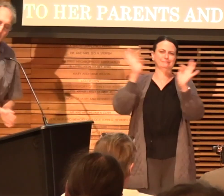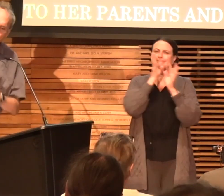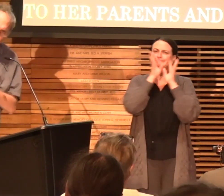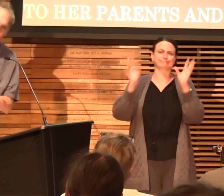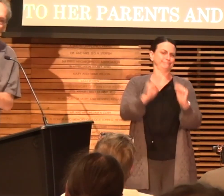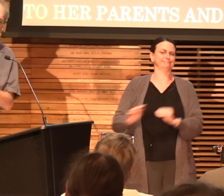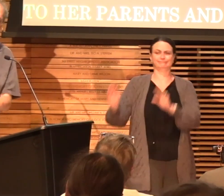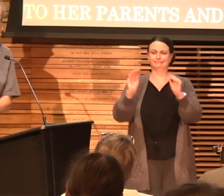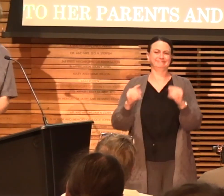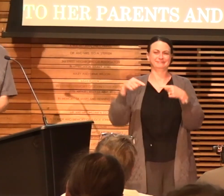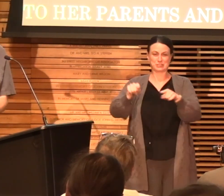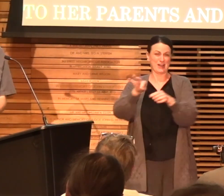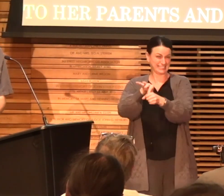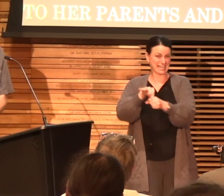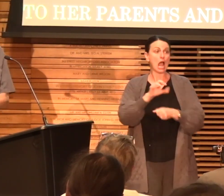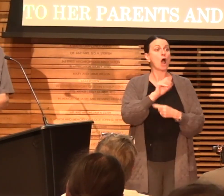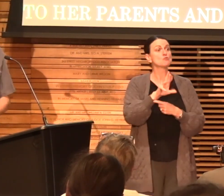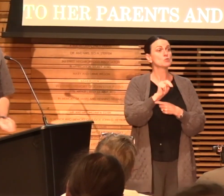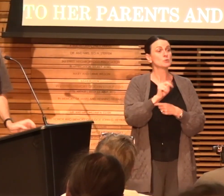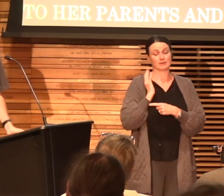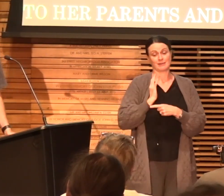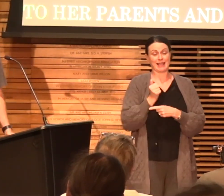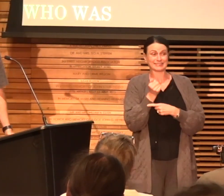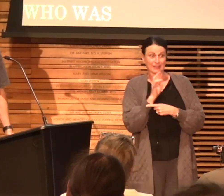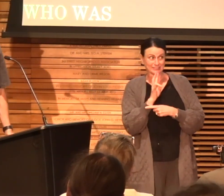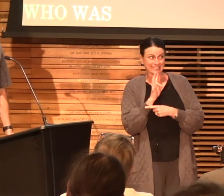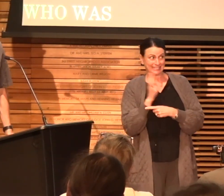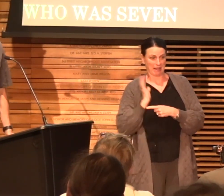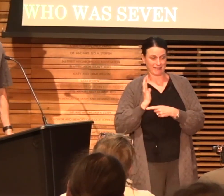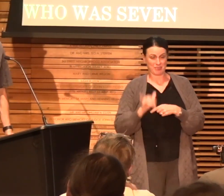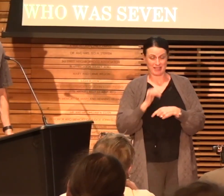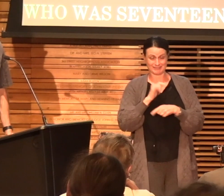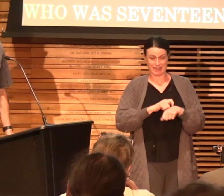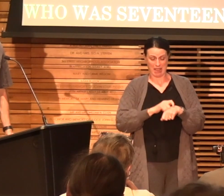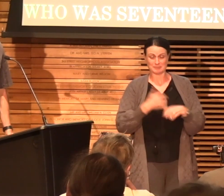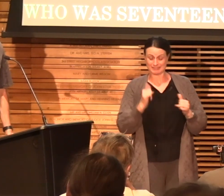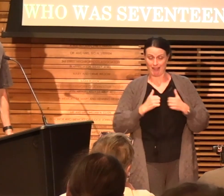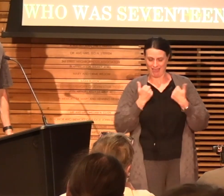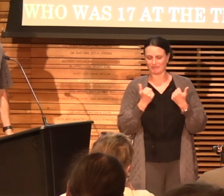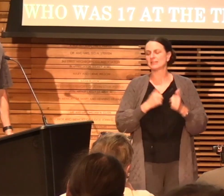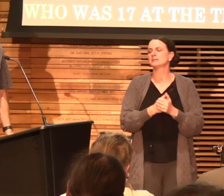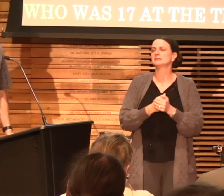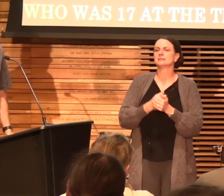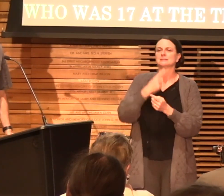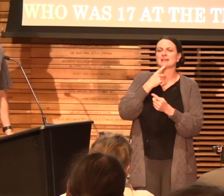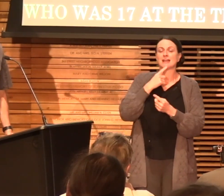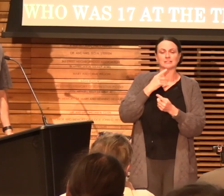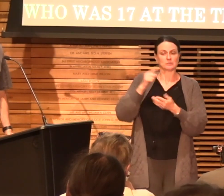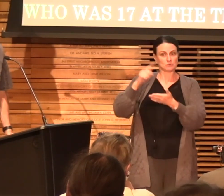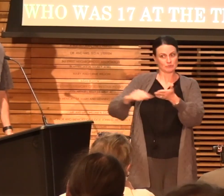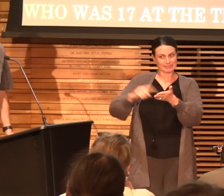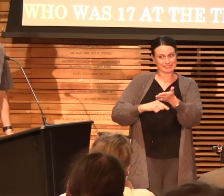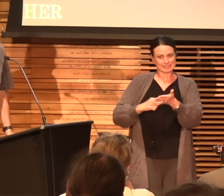Arun, who was 17 at the time, still alive, told me that her criticism of apartheid